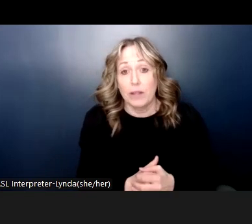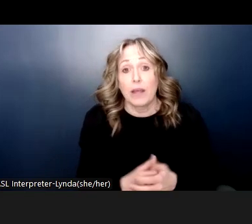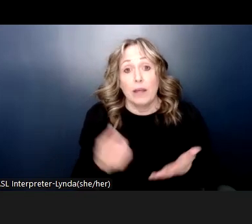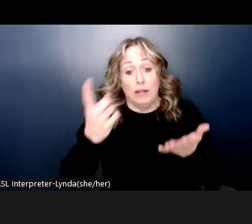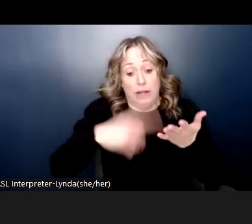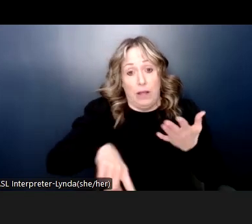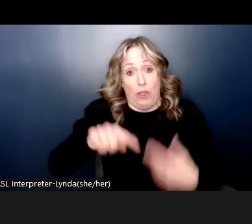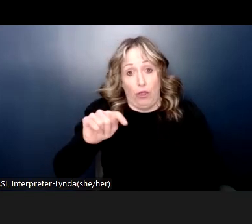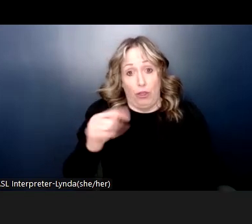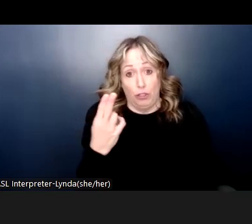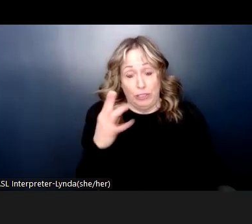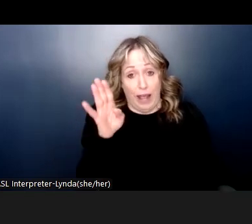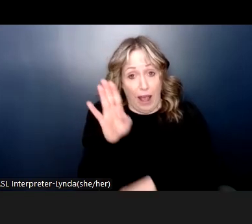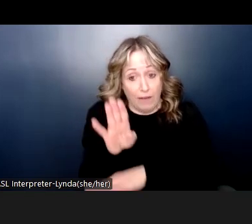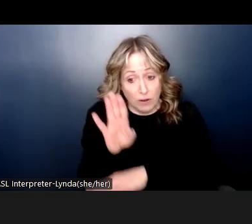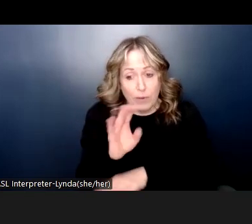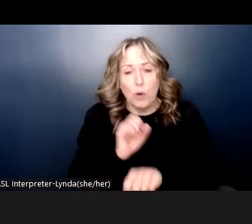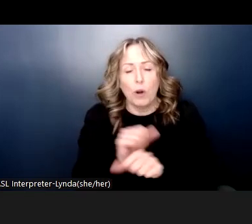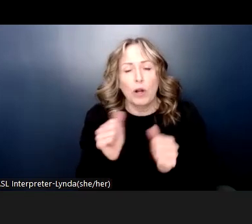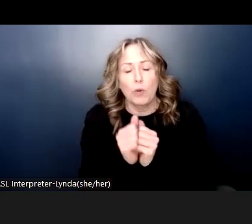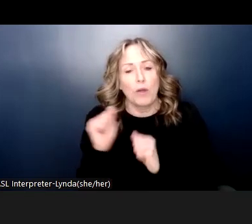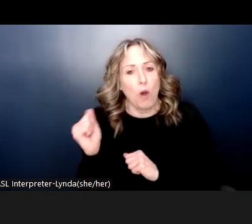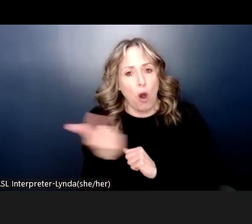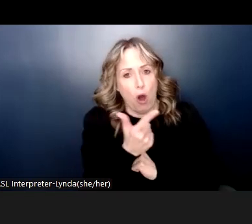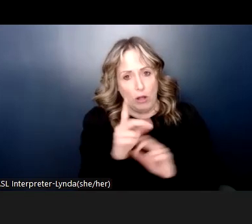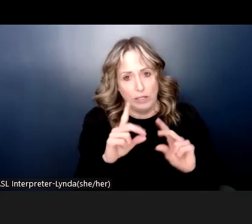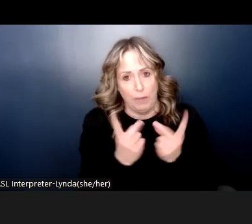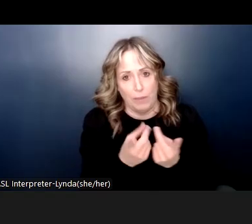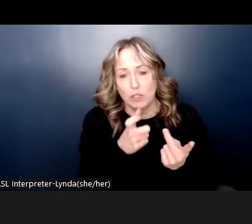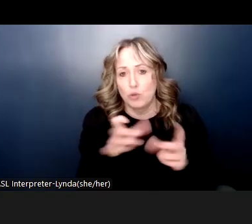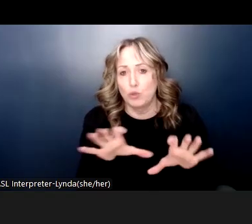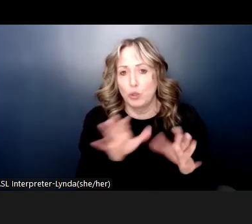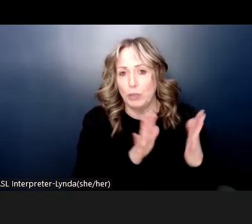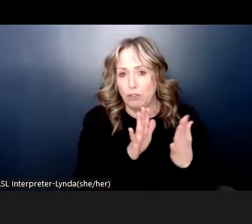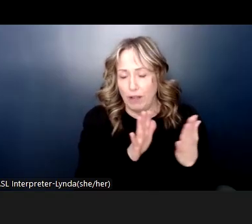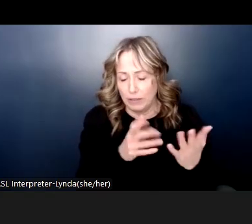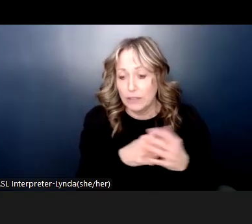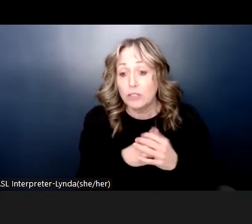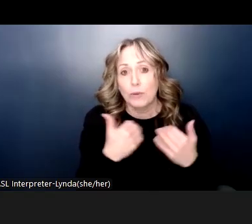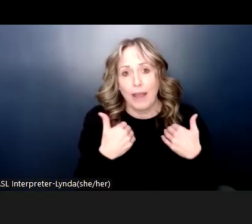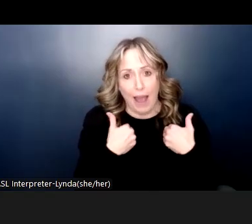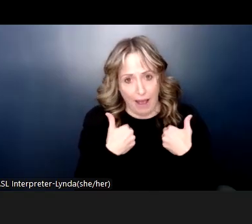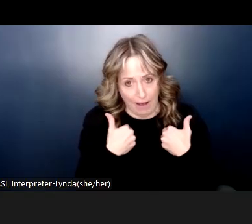we have been working with all the departments to do interfaces. So we have plans for everyone where